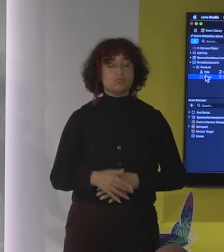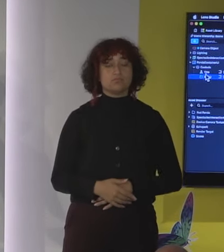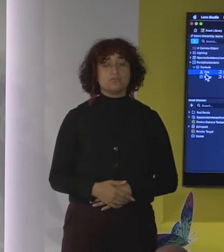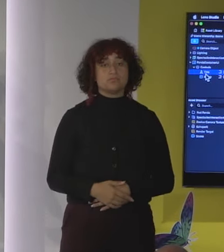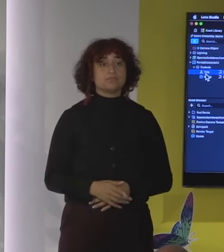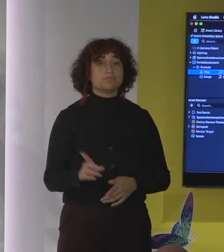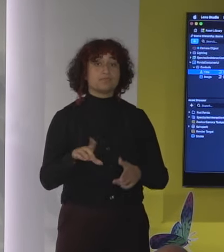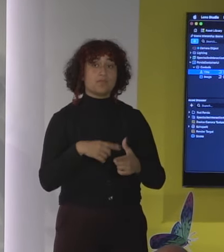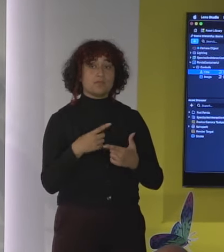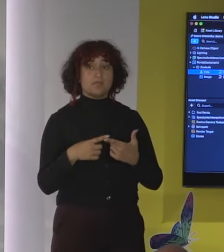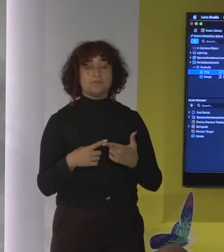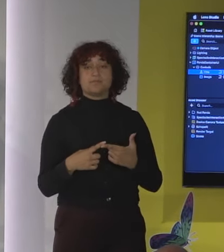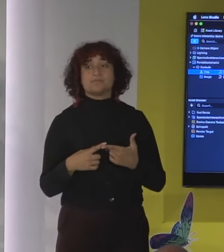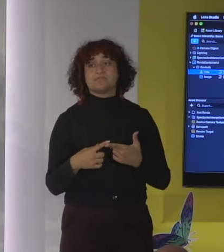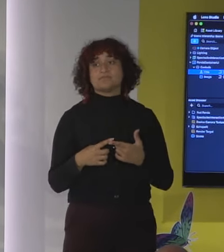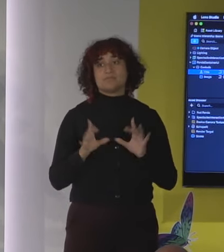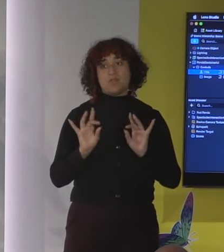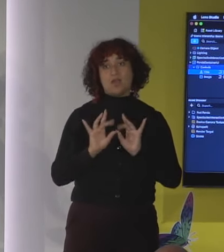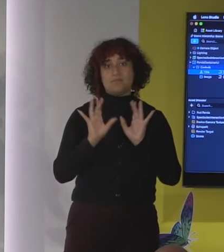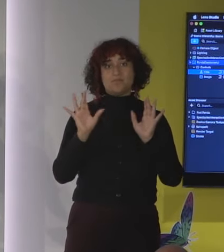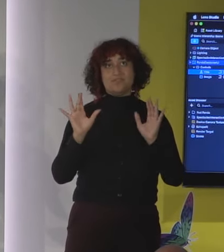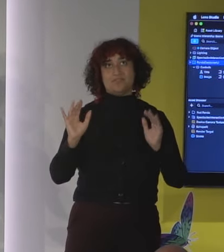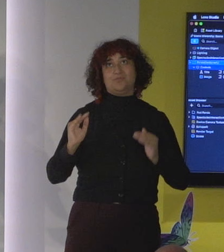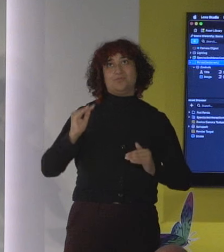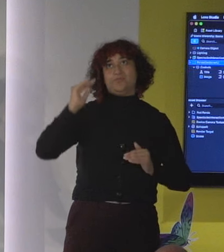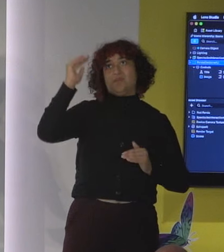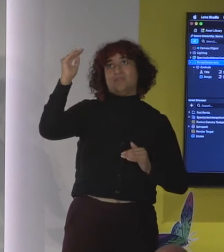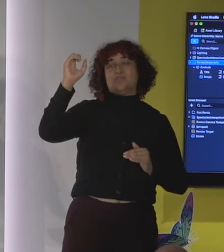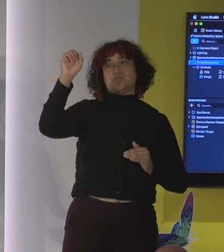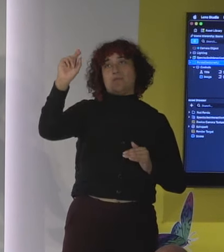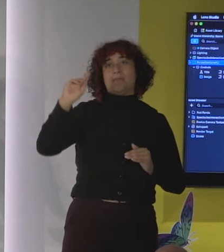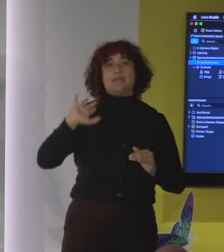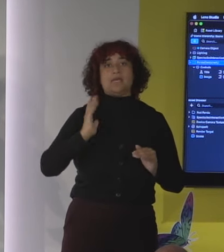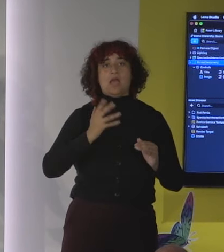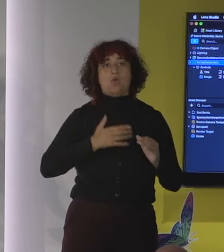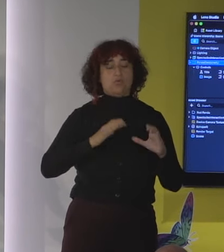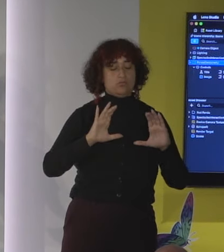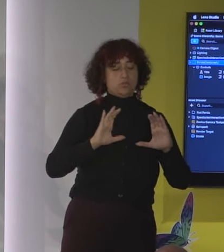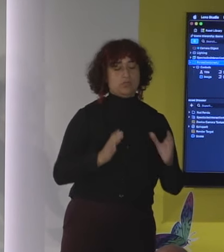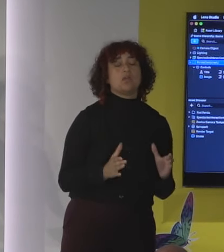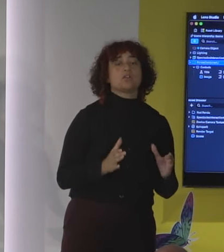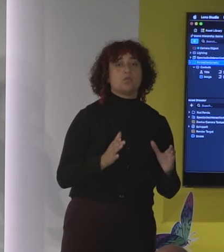And then, let's... This is obviously too tall, so let's go back to our container and we can easily resize this